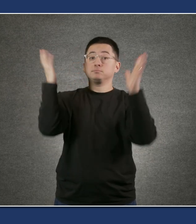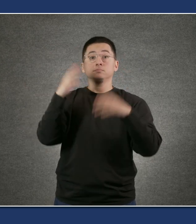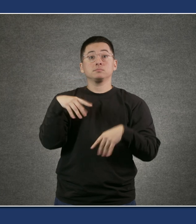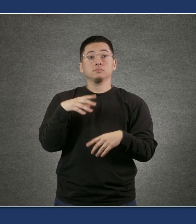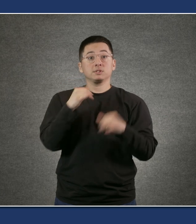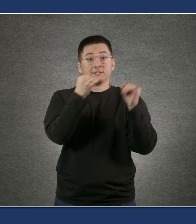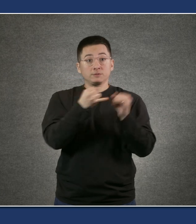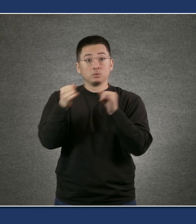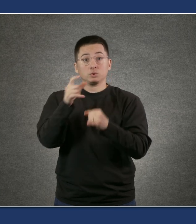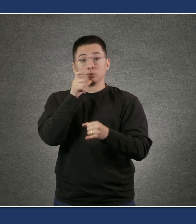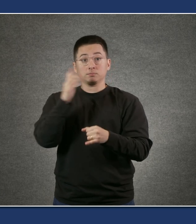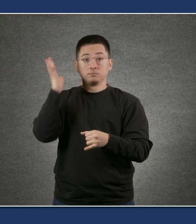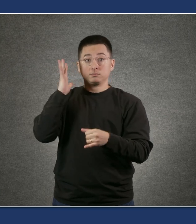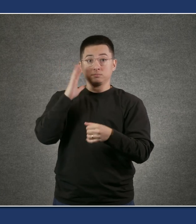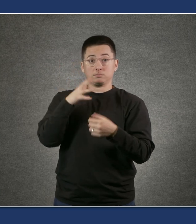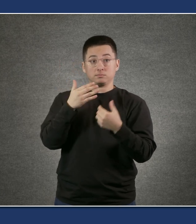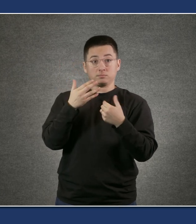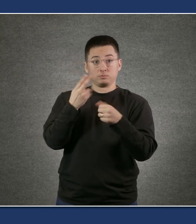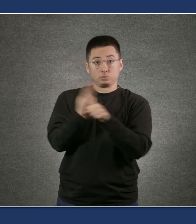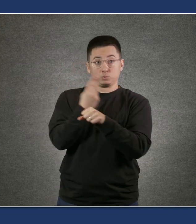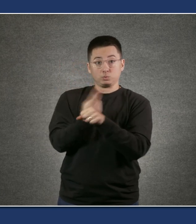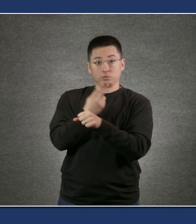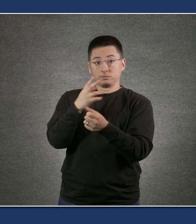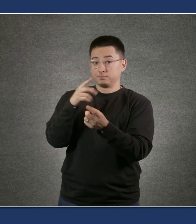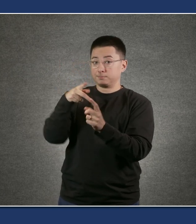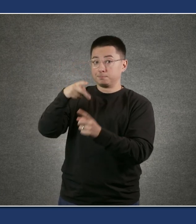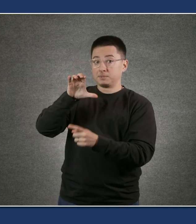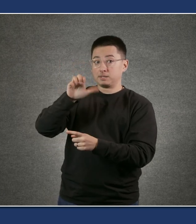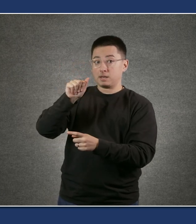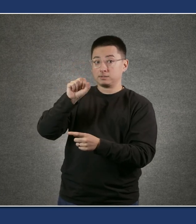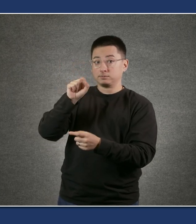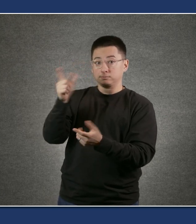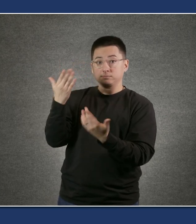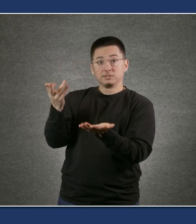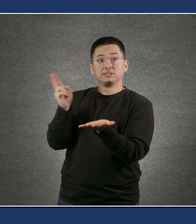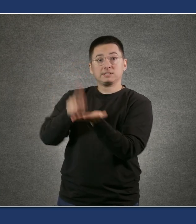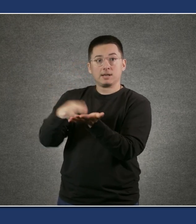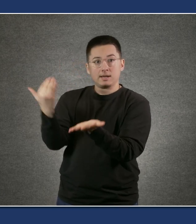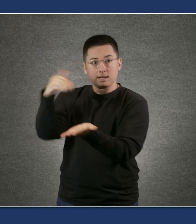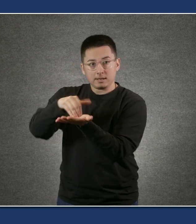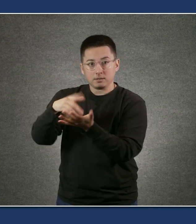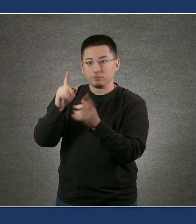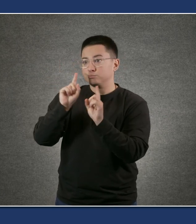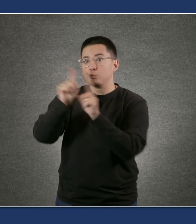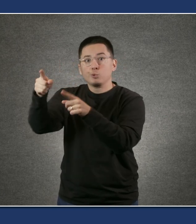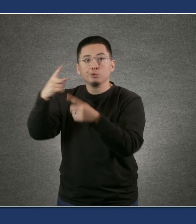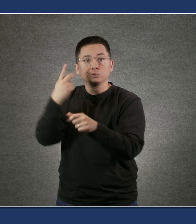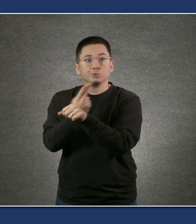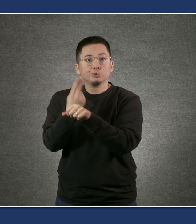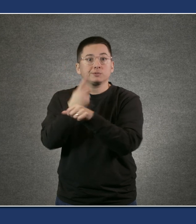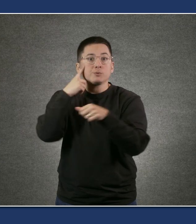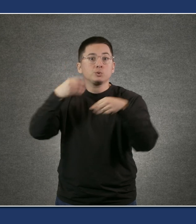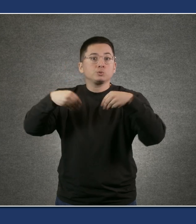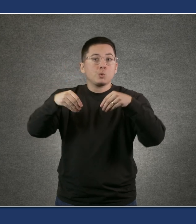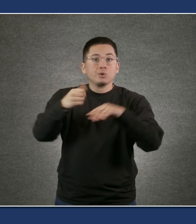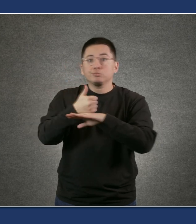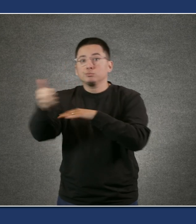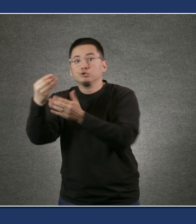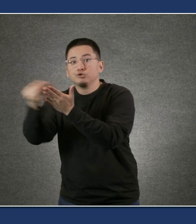to shop for them being newly enabled and, thereby, empowered, if they wish, to have their PCAs now drive them